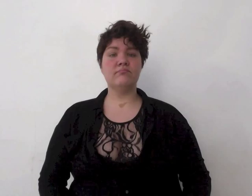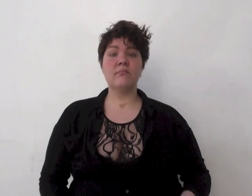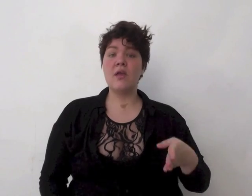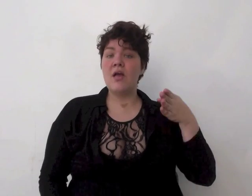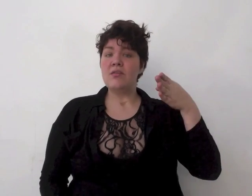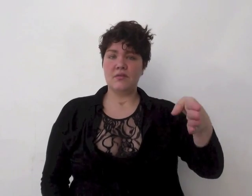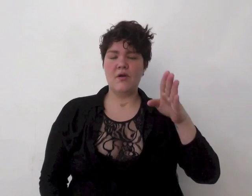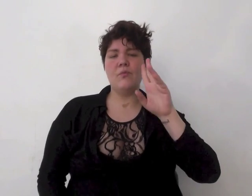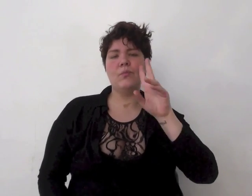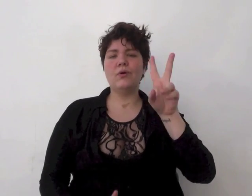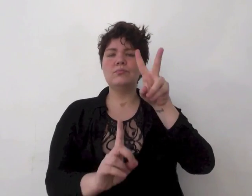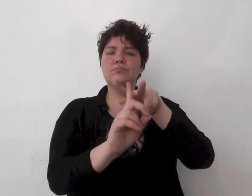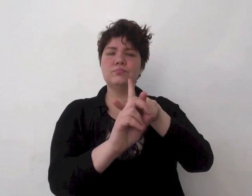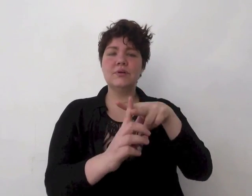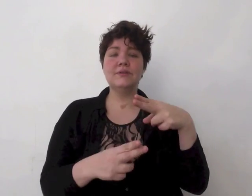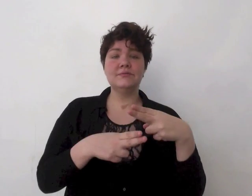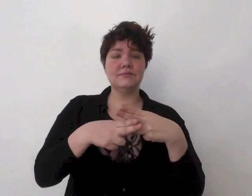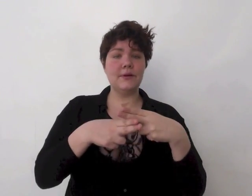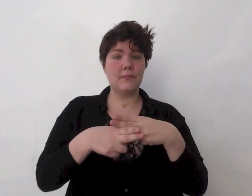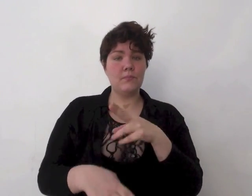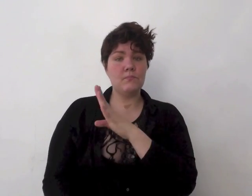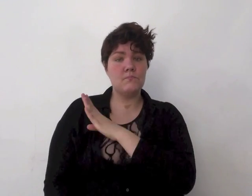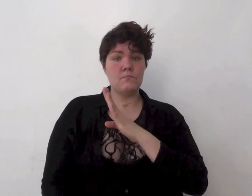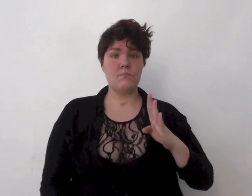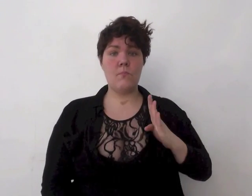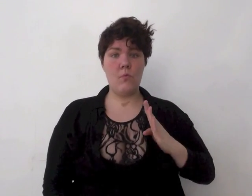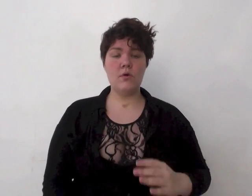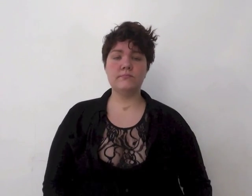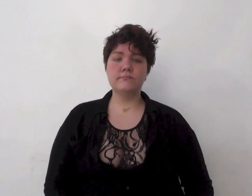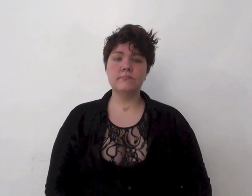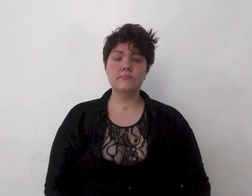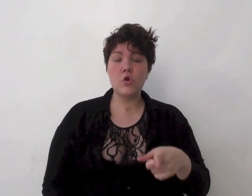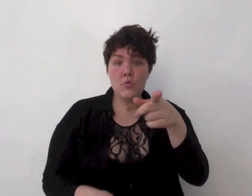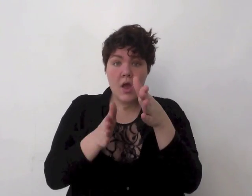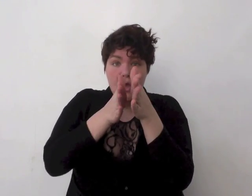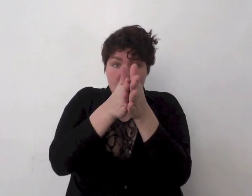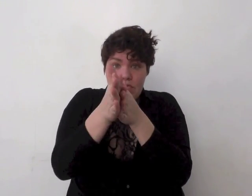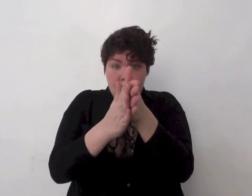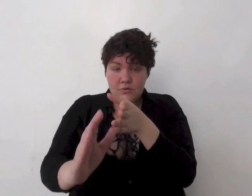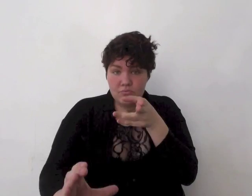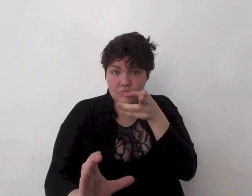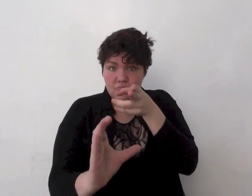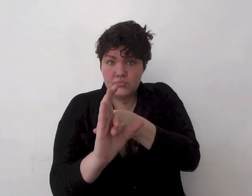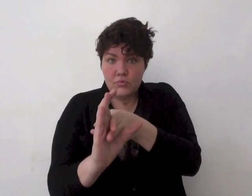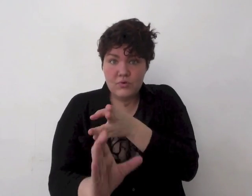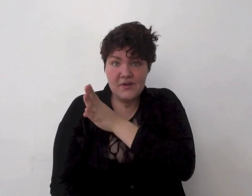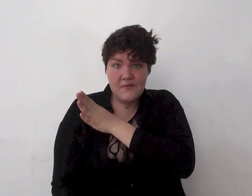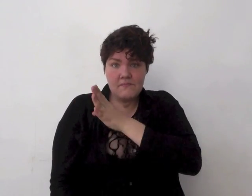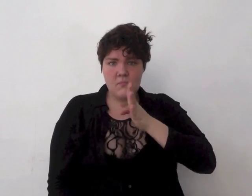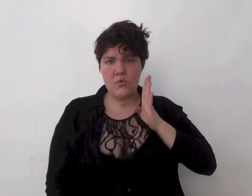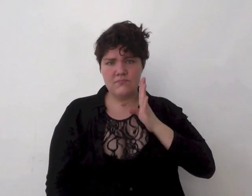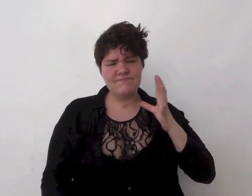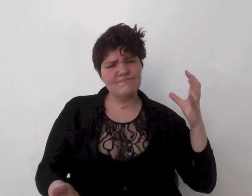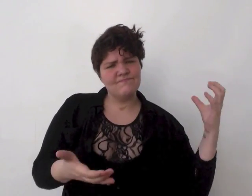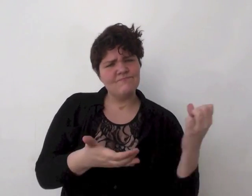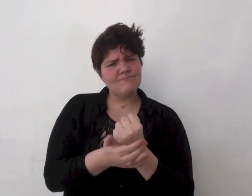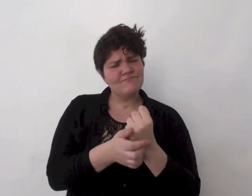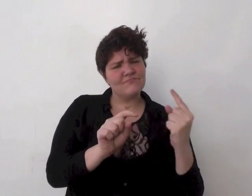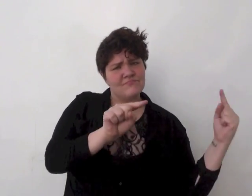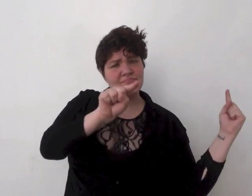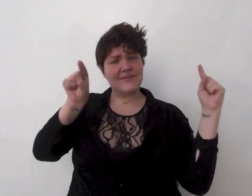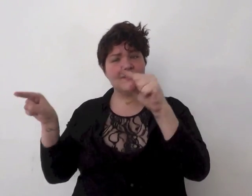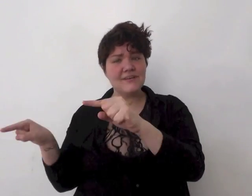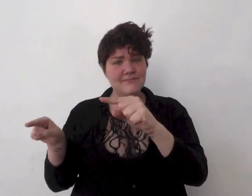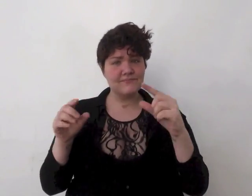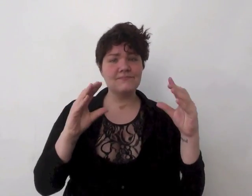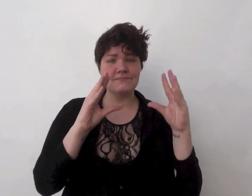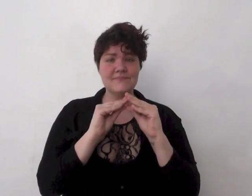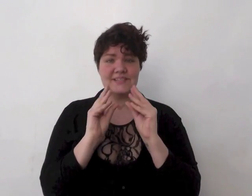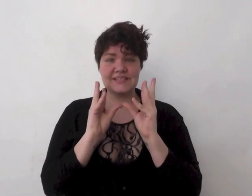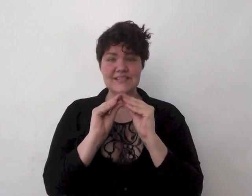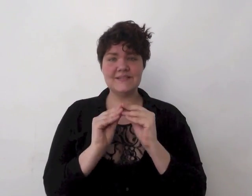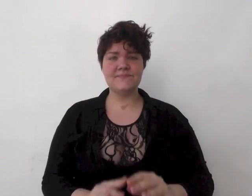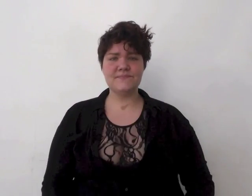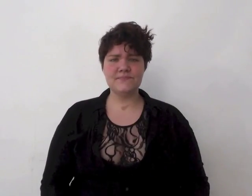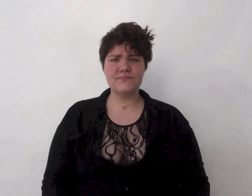hall. At the town hall, we will assign a temporary board. If you are interested in joining, you